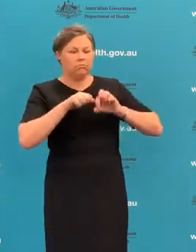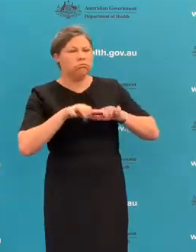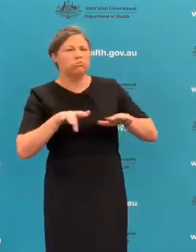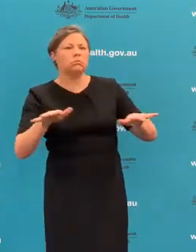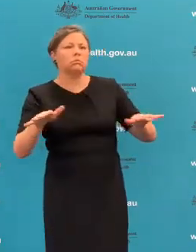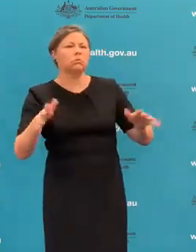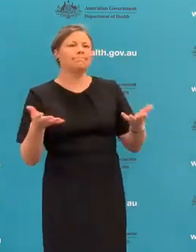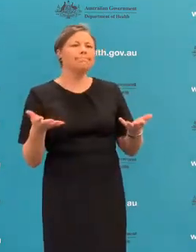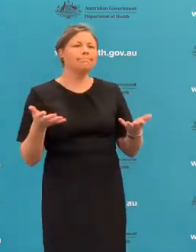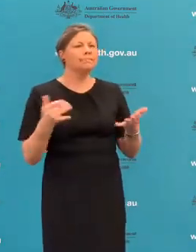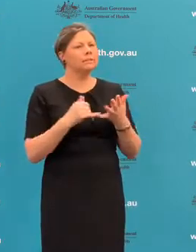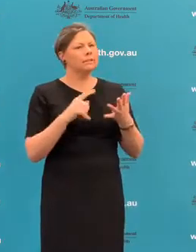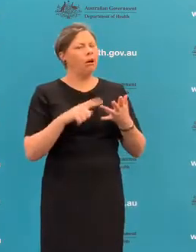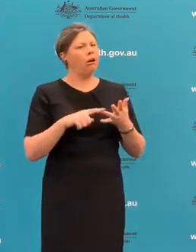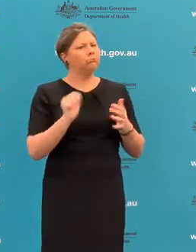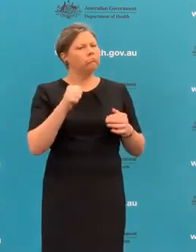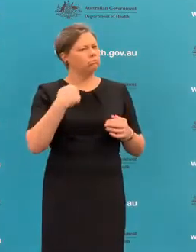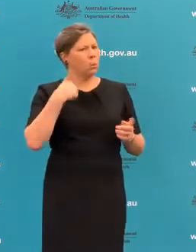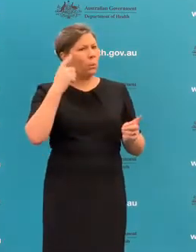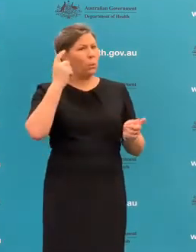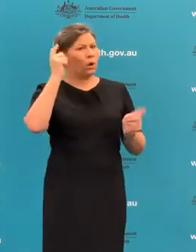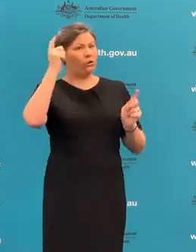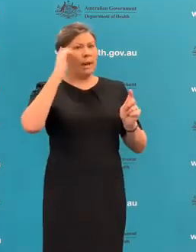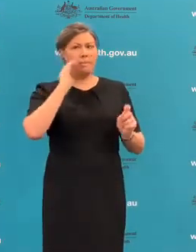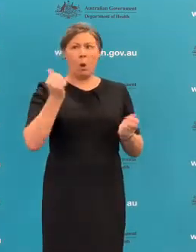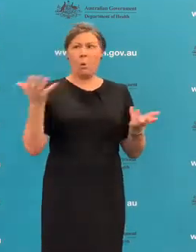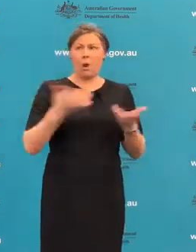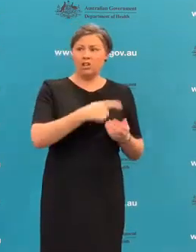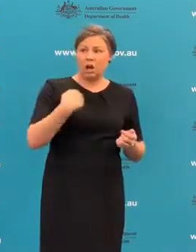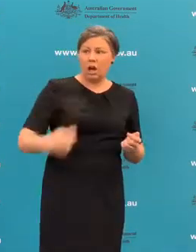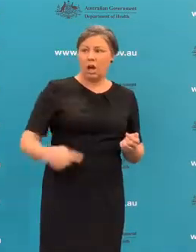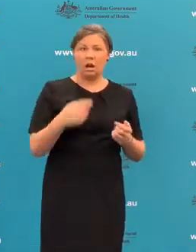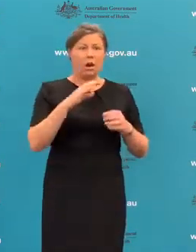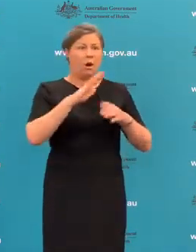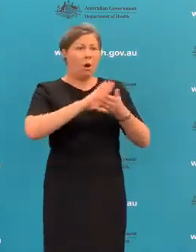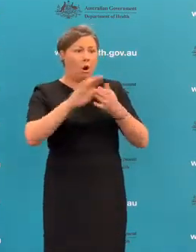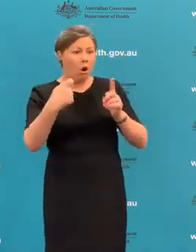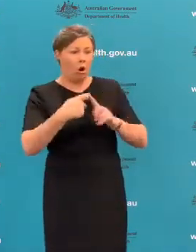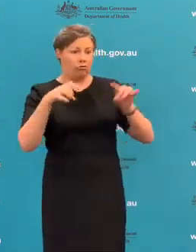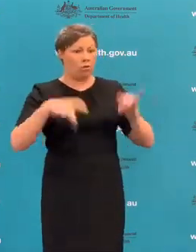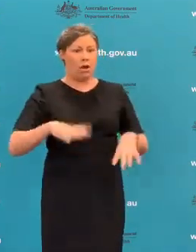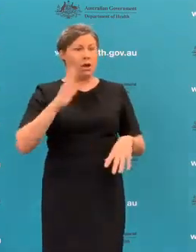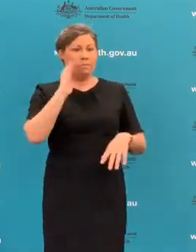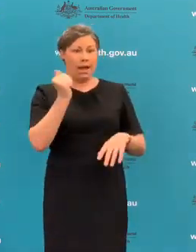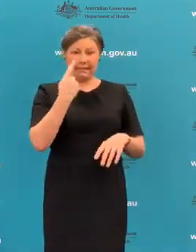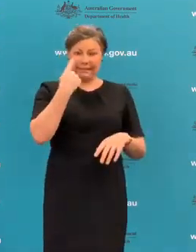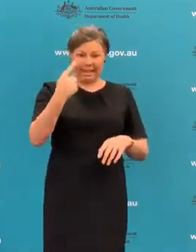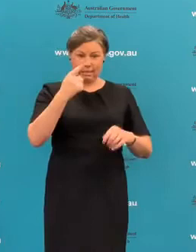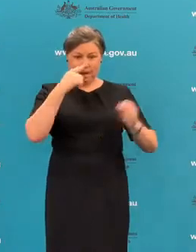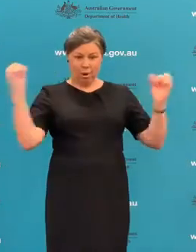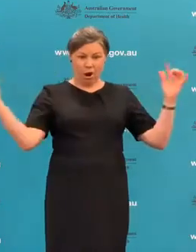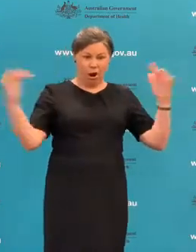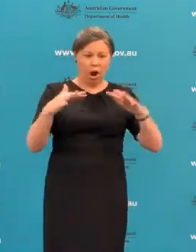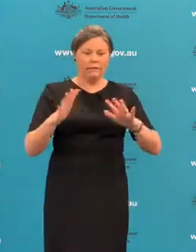occurring. So I think it's alarming any time we see large groups of people, very large groups of people coming together in such a manner.